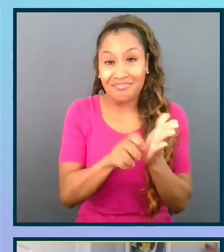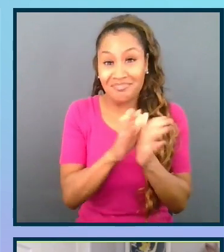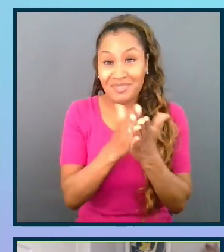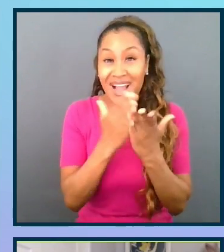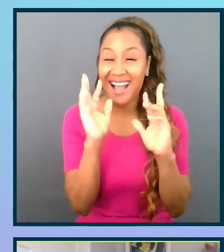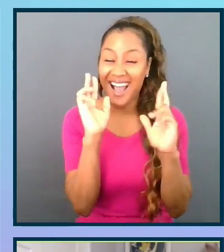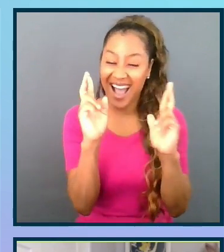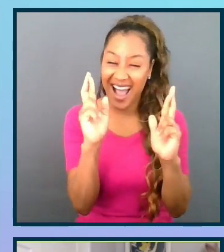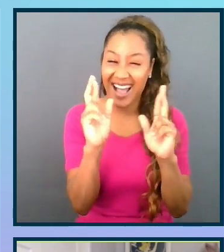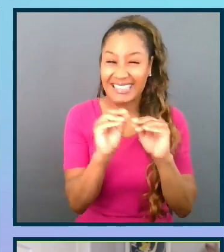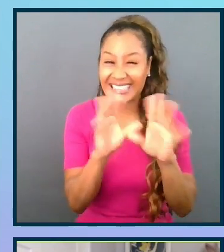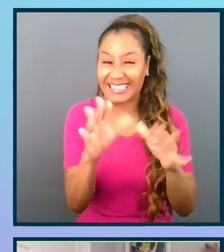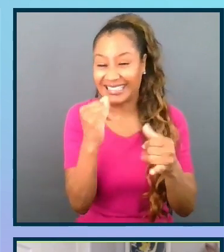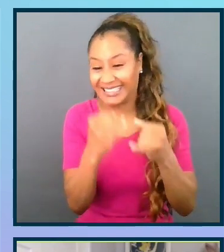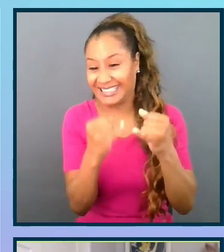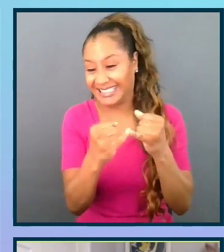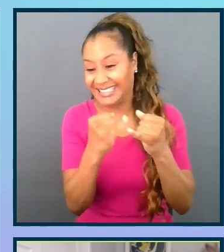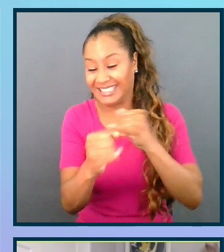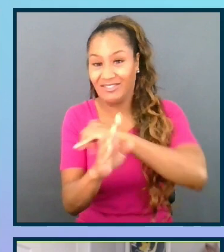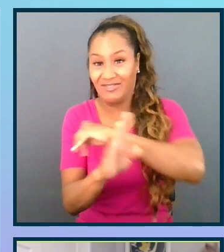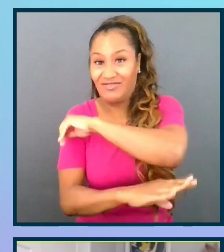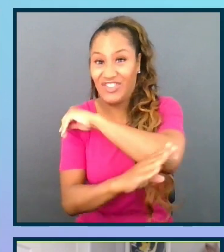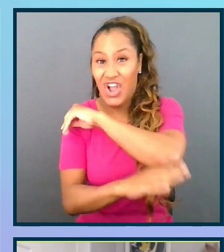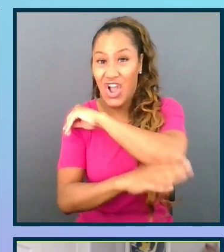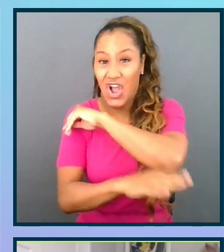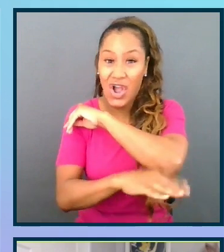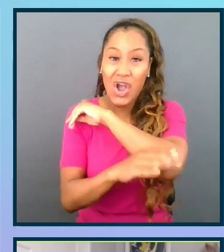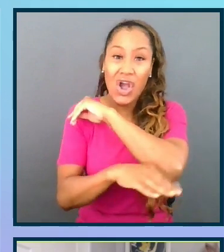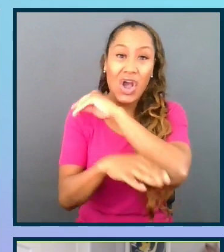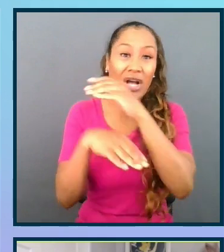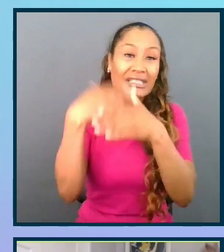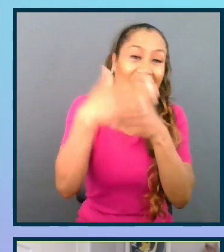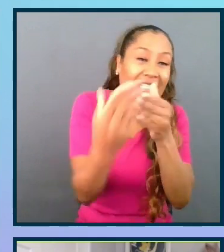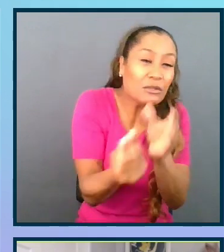either late to this fall, or next spring.